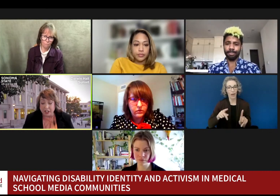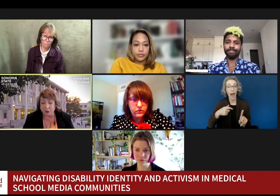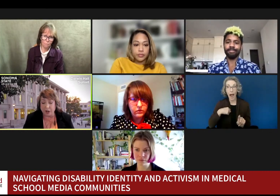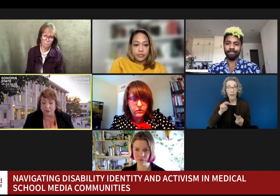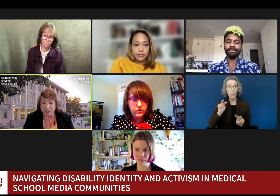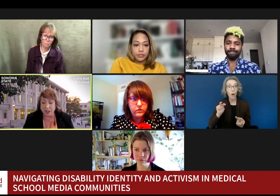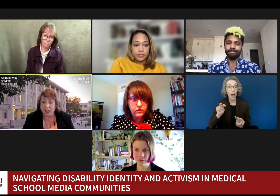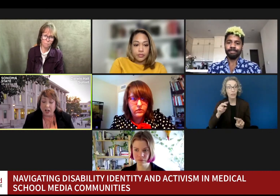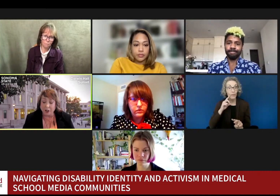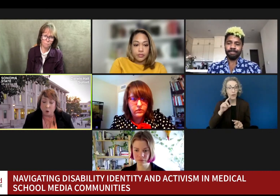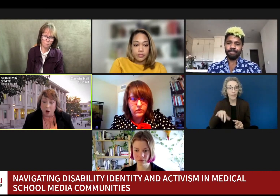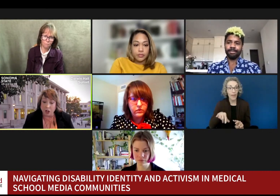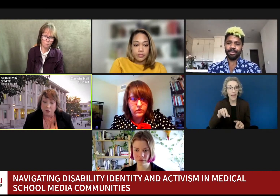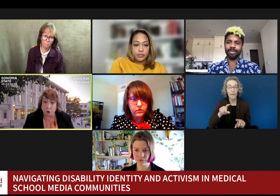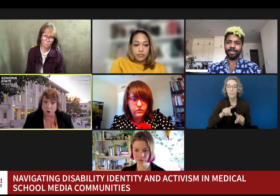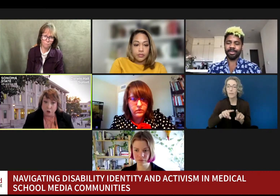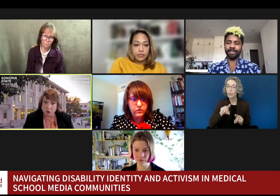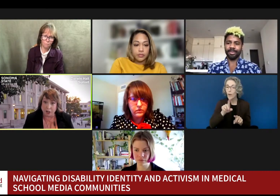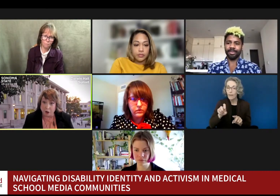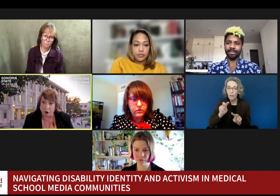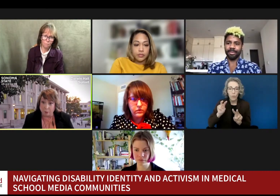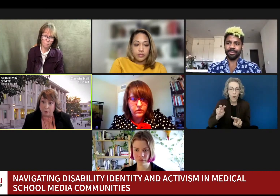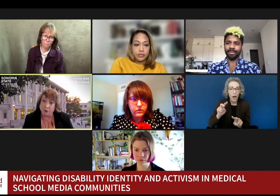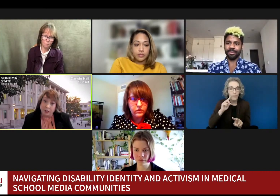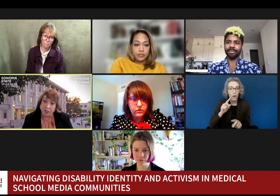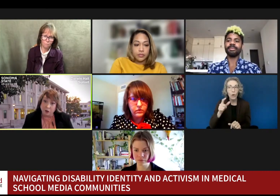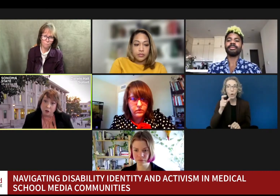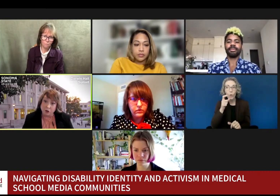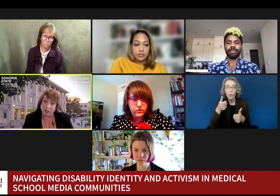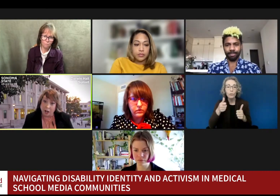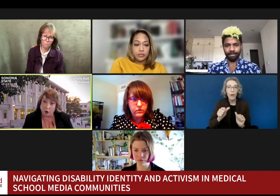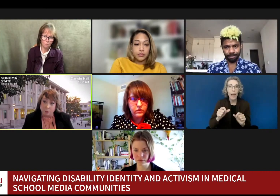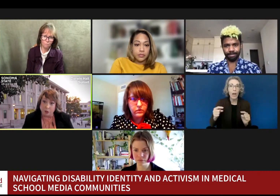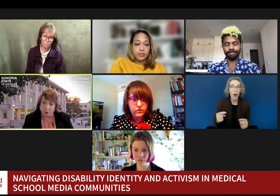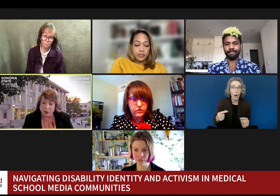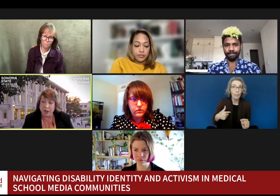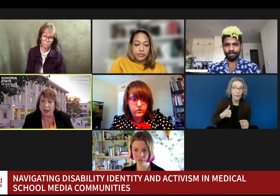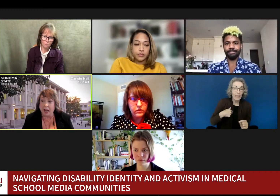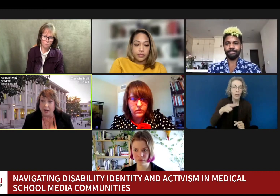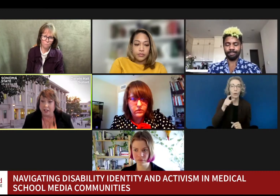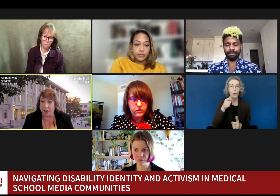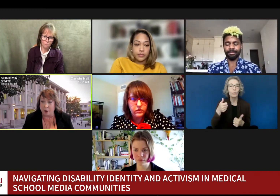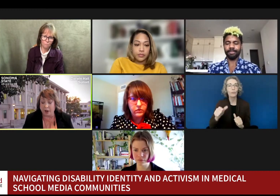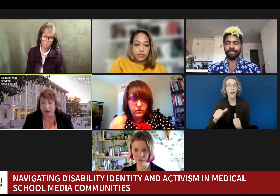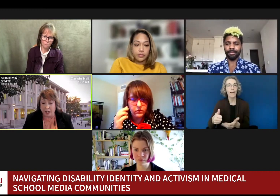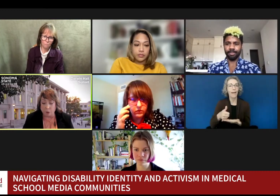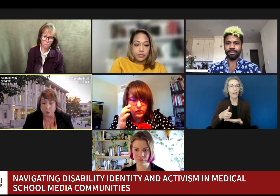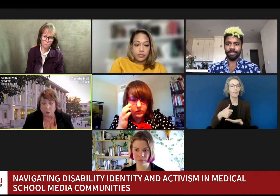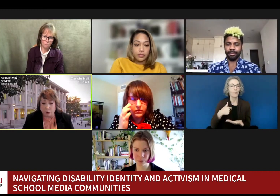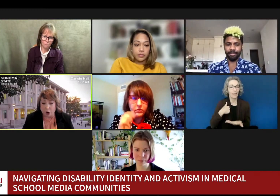You have to kind of watch for who's trying to harm you and really who's trying to help you, and help you grow.